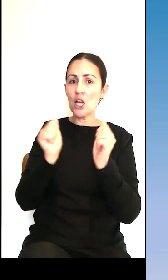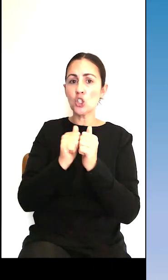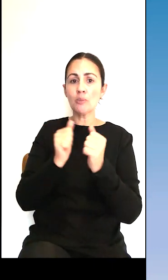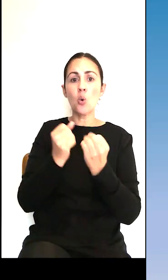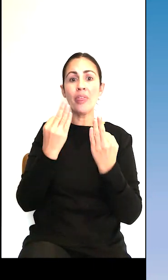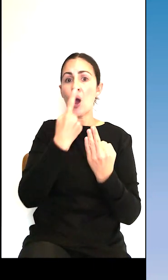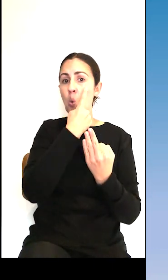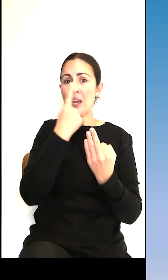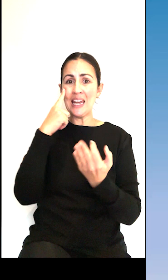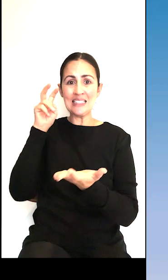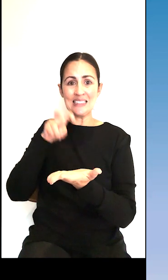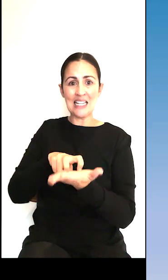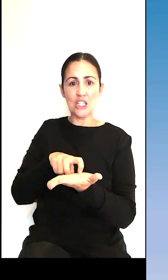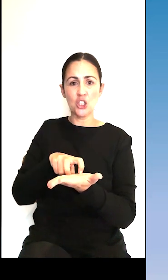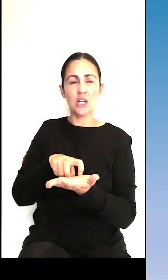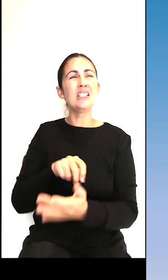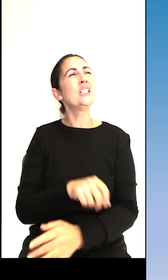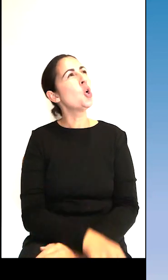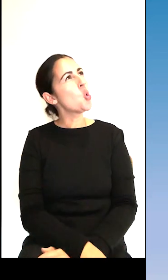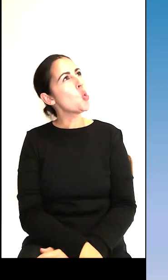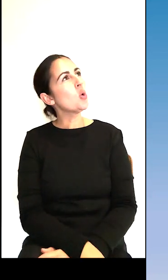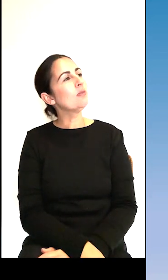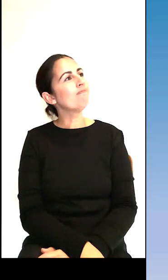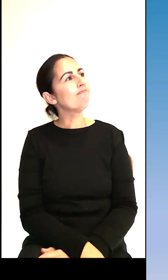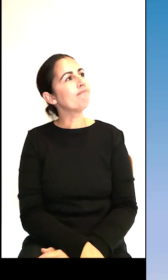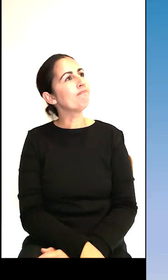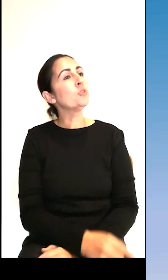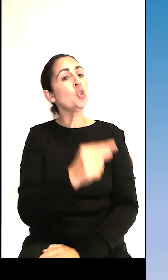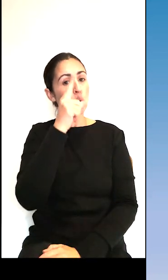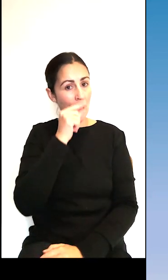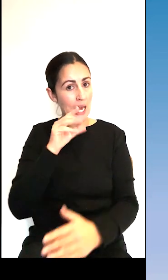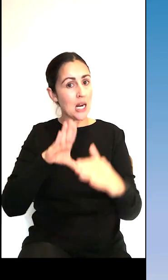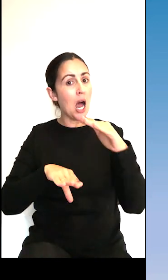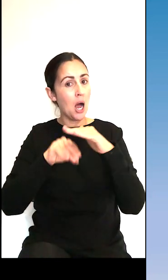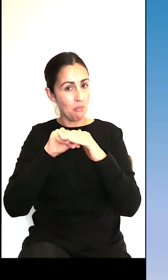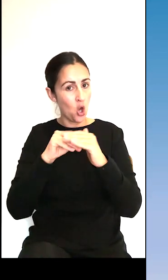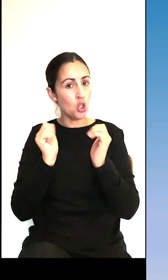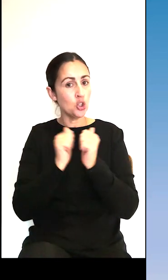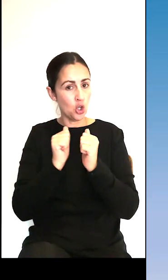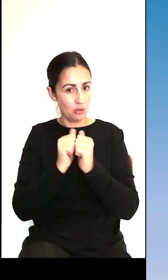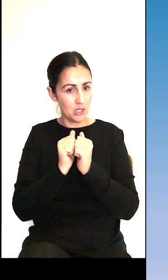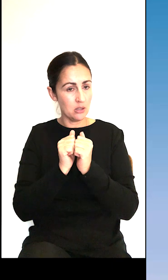Well, you can upload an unwitnessed document into the My Health Record because I guess the